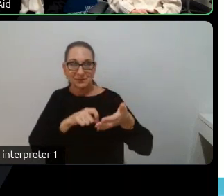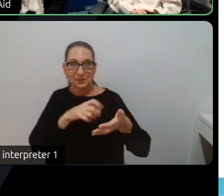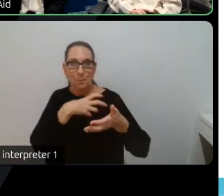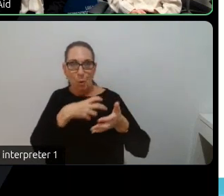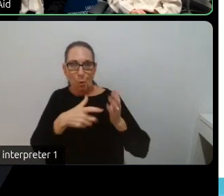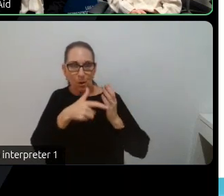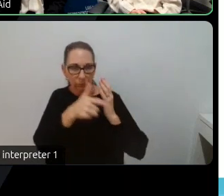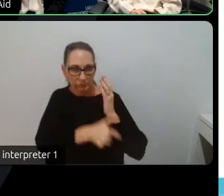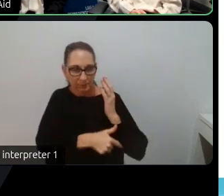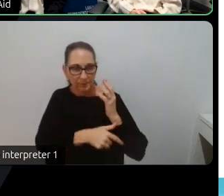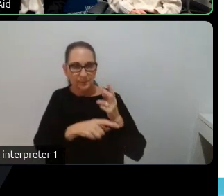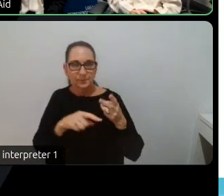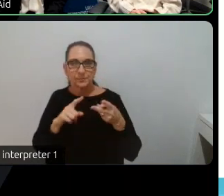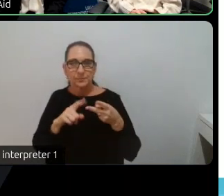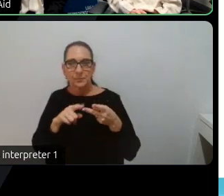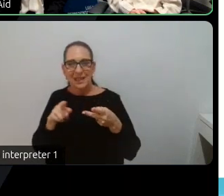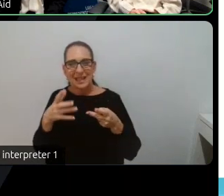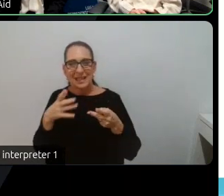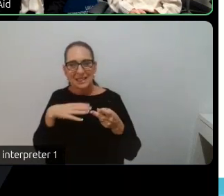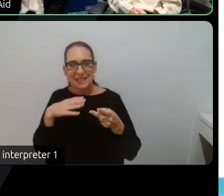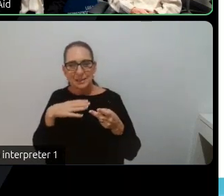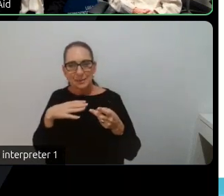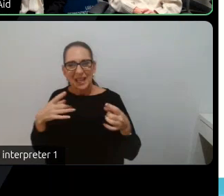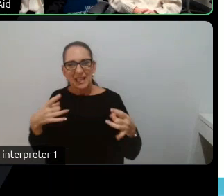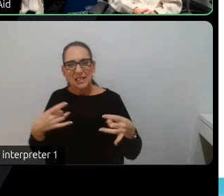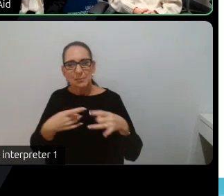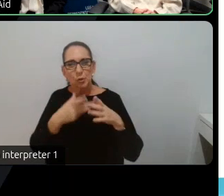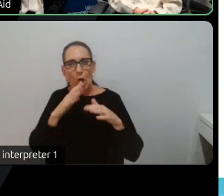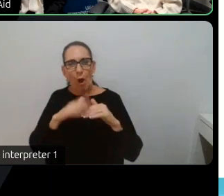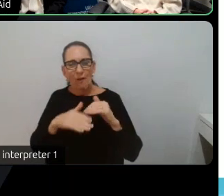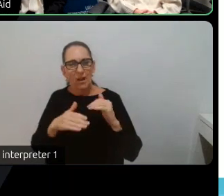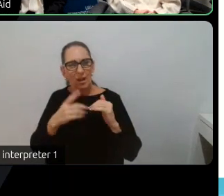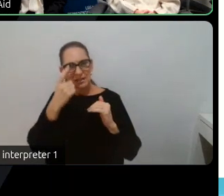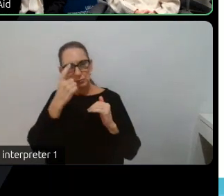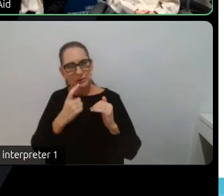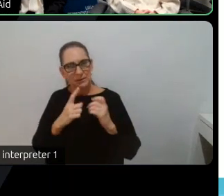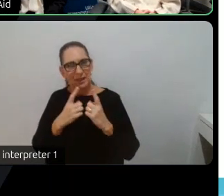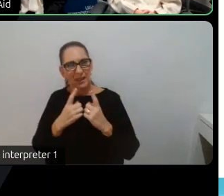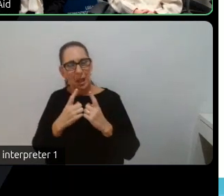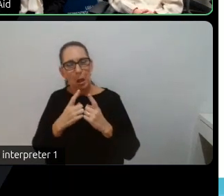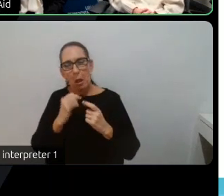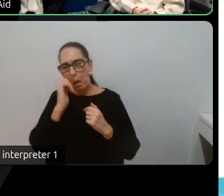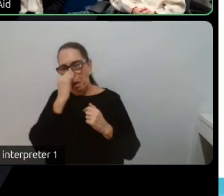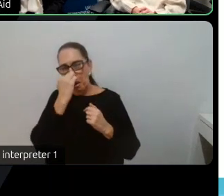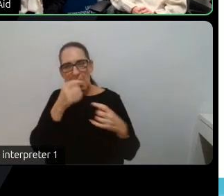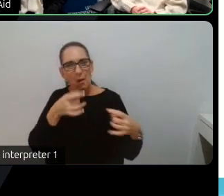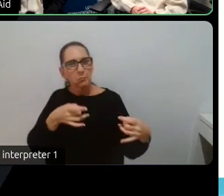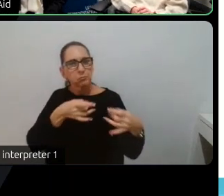issue. So it can't be something trivial. So, if it's about a parenting dispute, it can't be, oh,